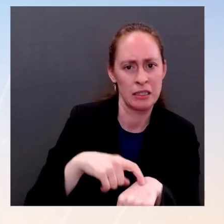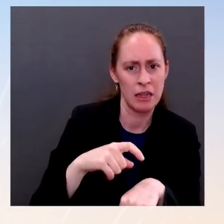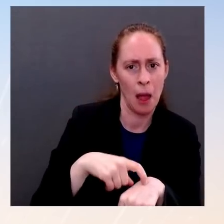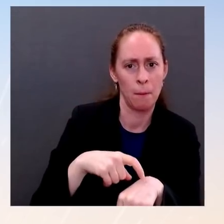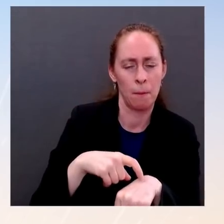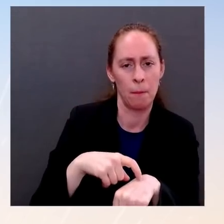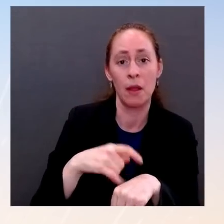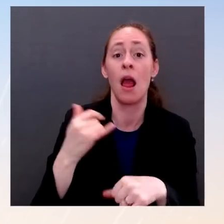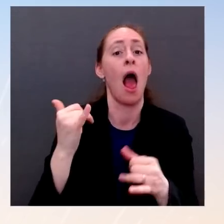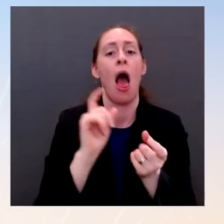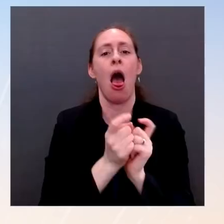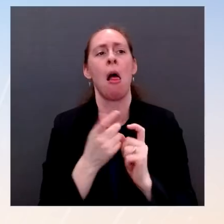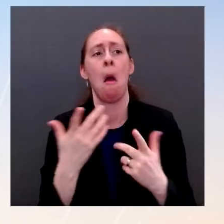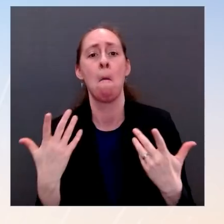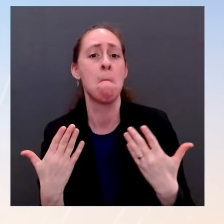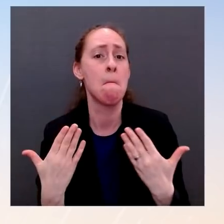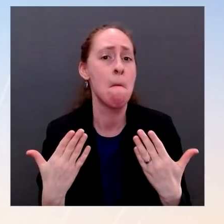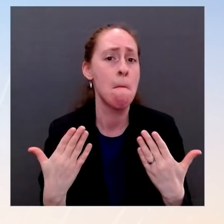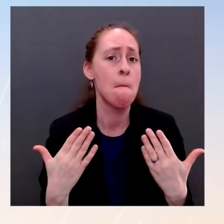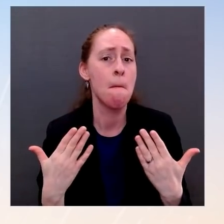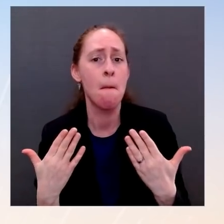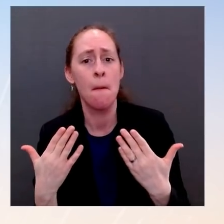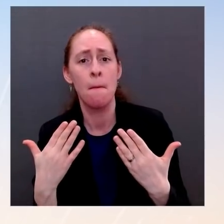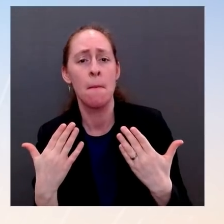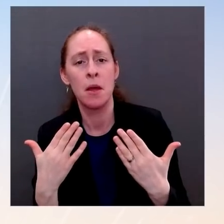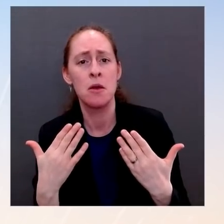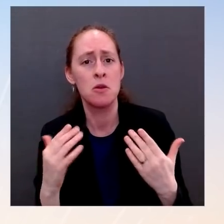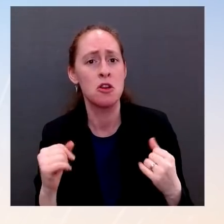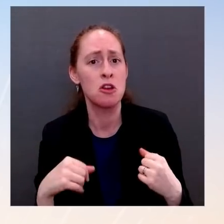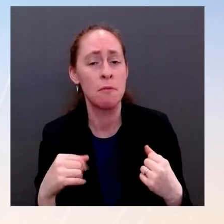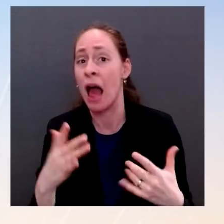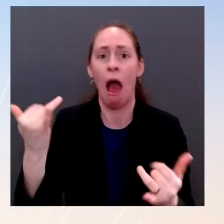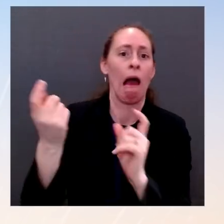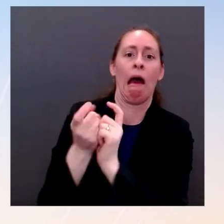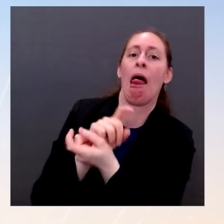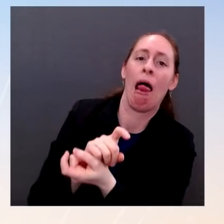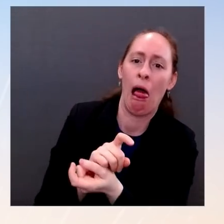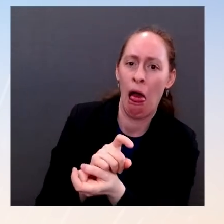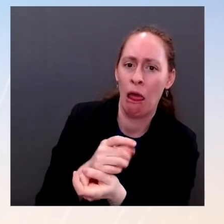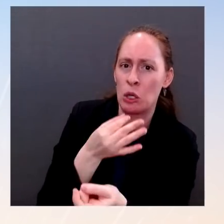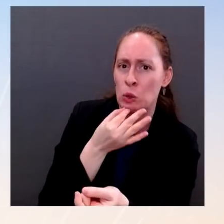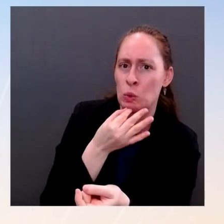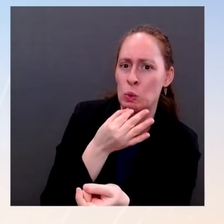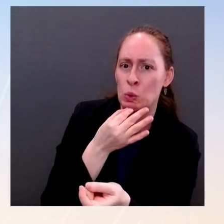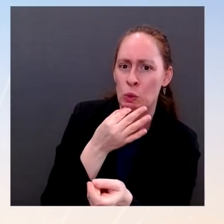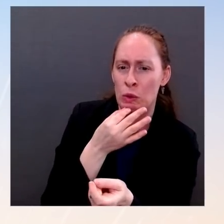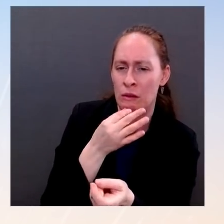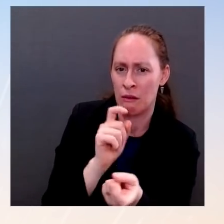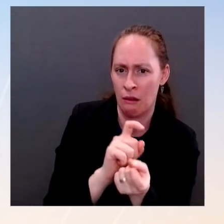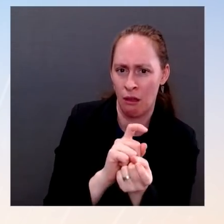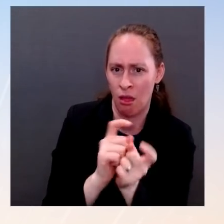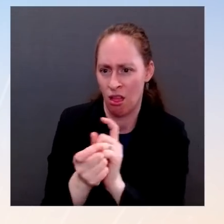Ms. Psaki: I would say that, several weeks ago, I think for maybe a day, we used the word "imminent,"